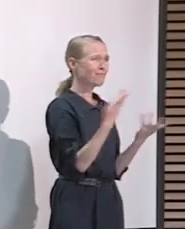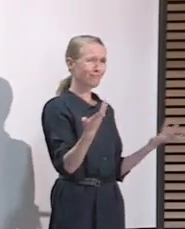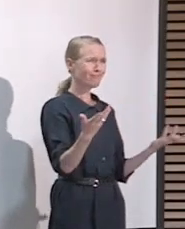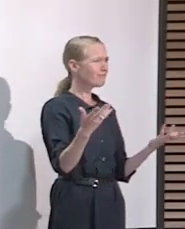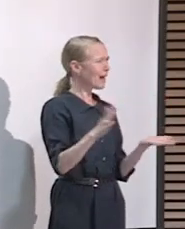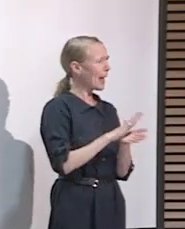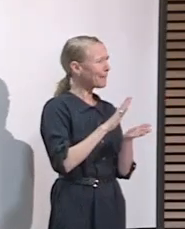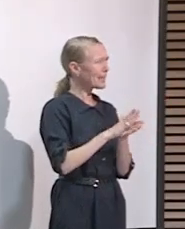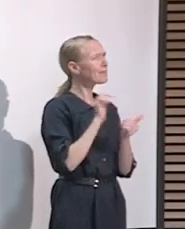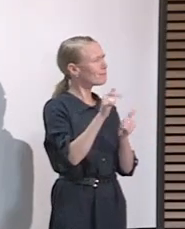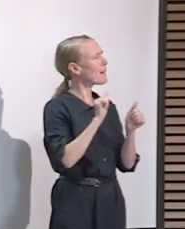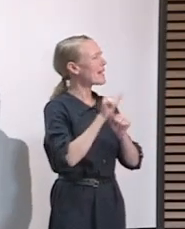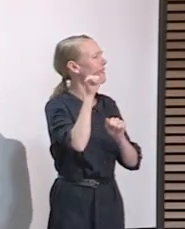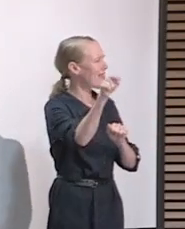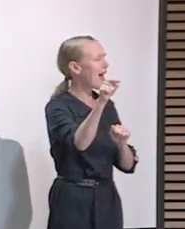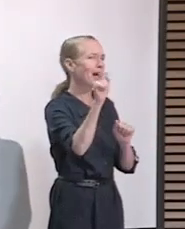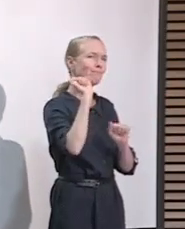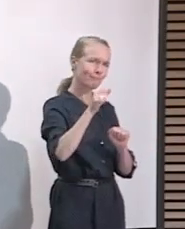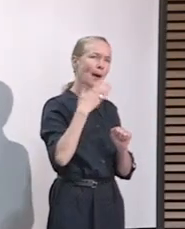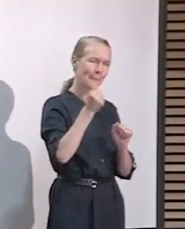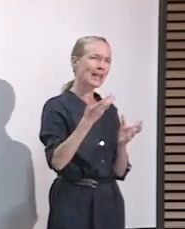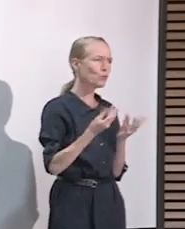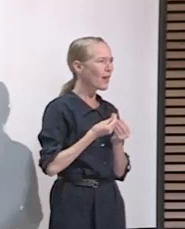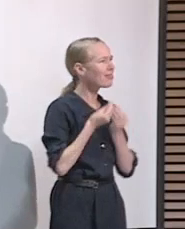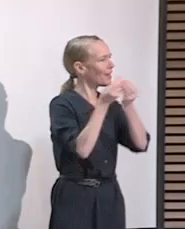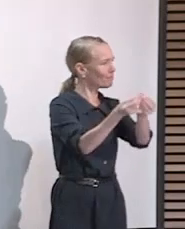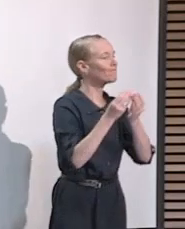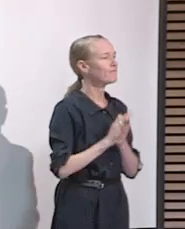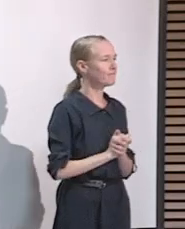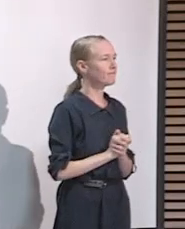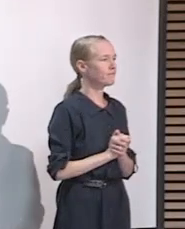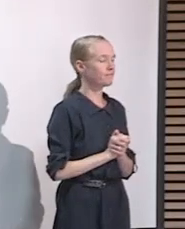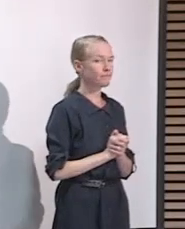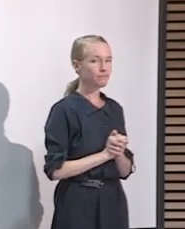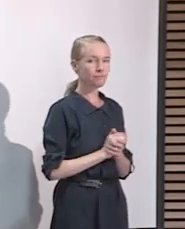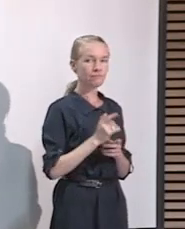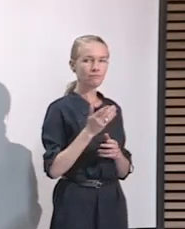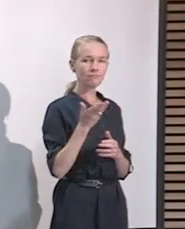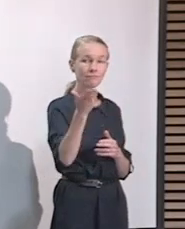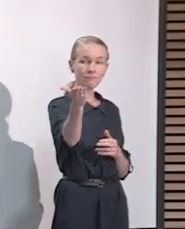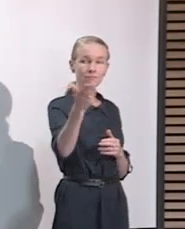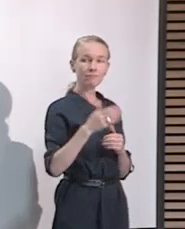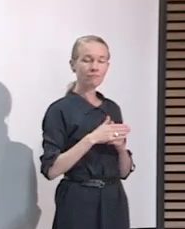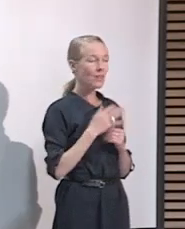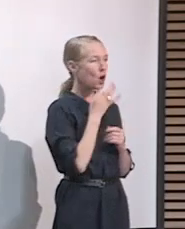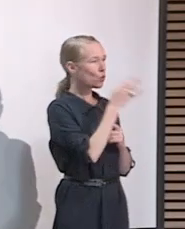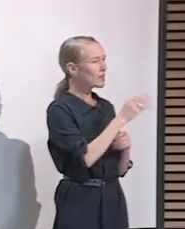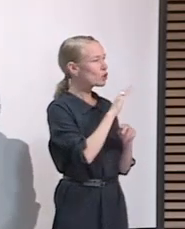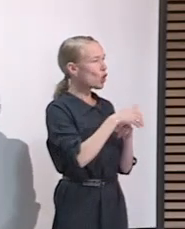and the families seem to be quite comfortable especially after discussion with getting in there and that's